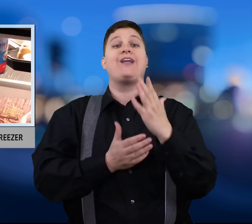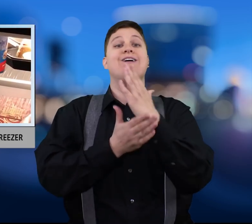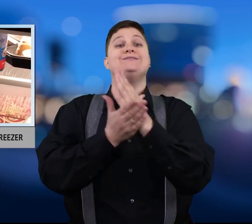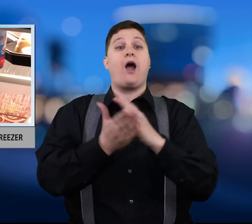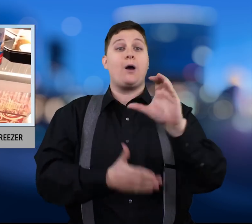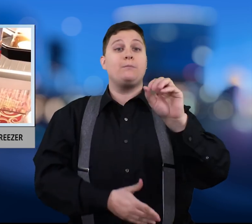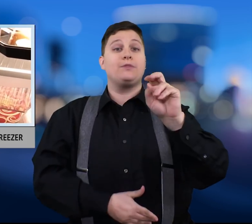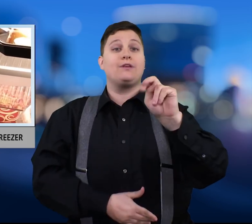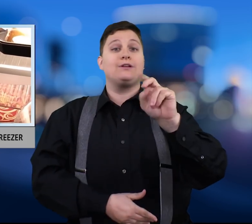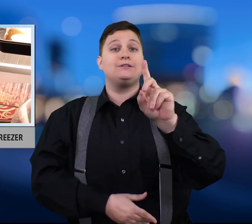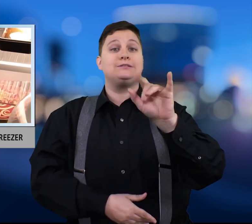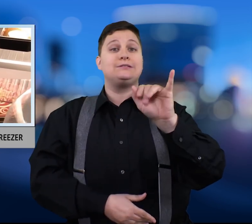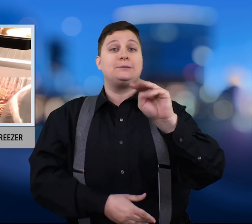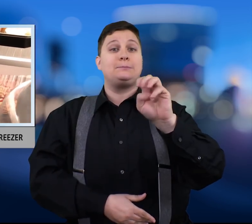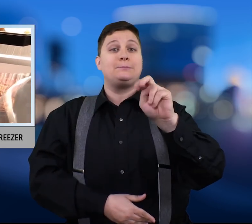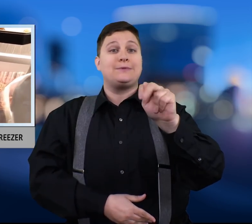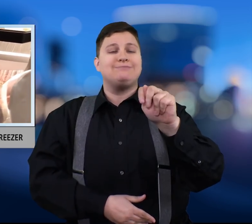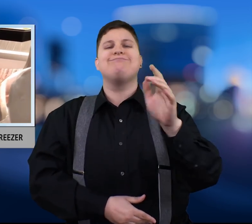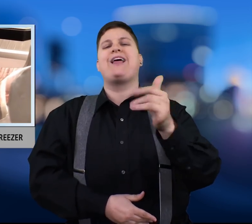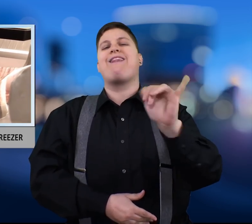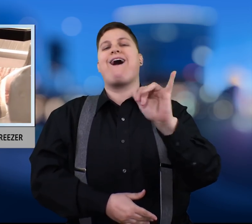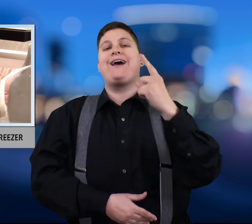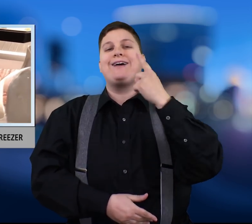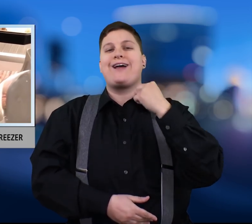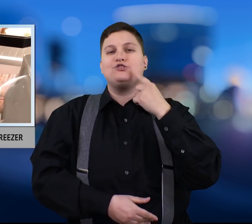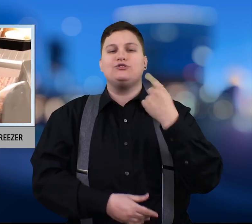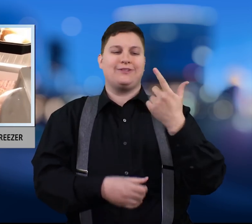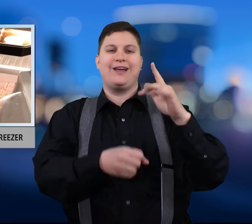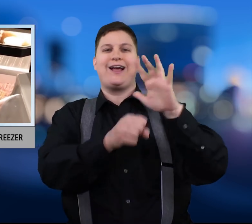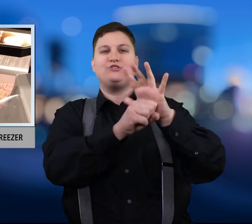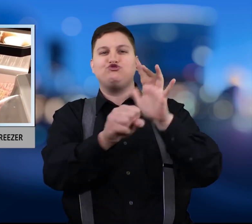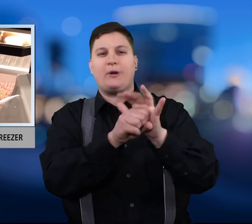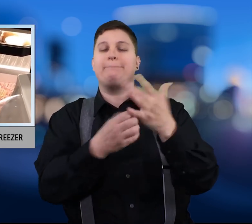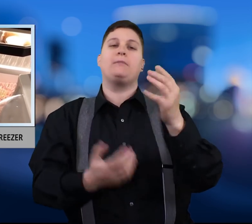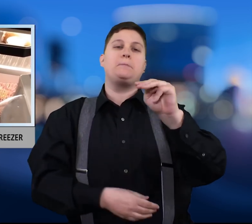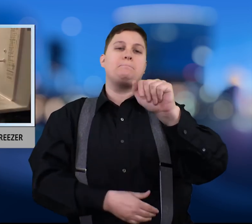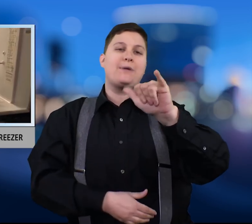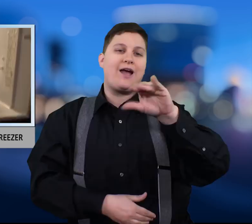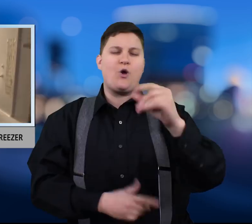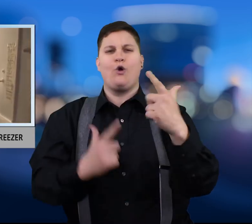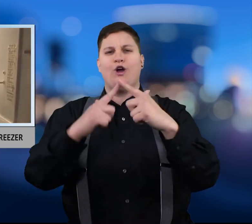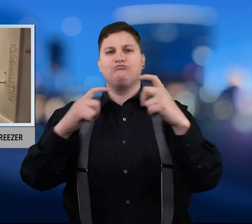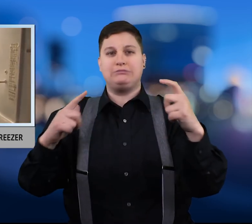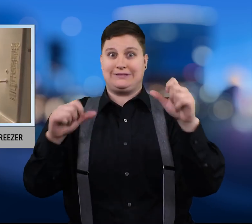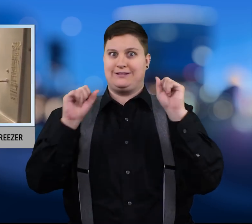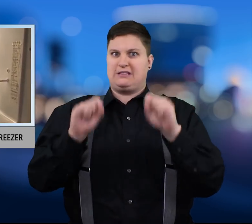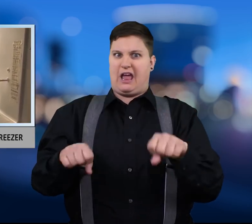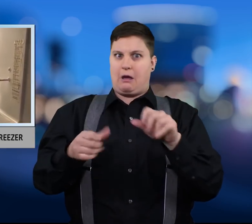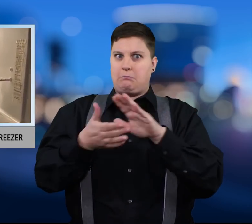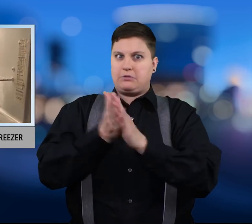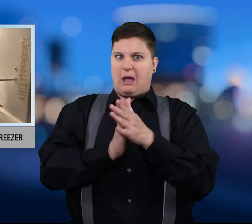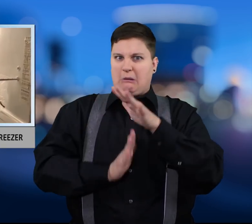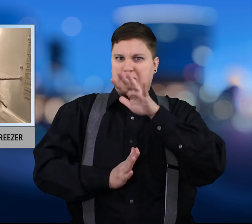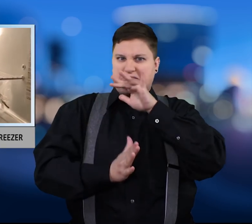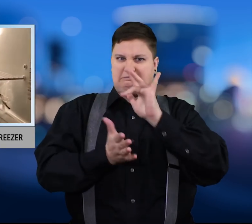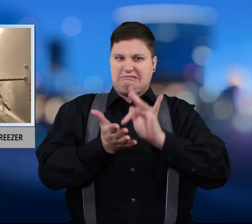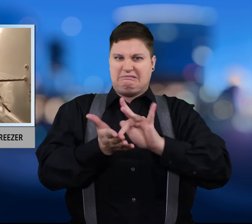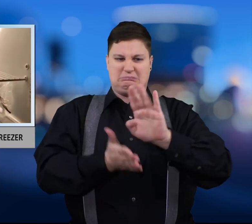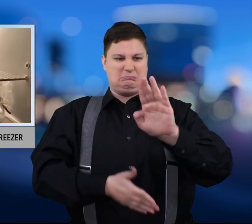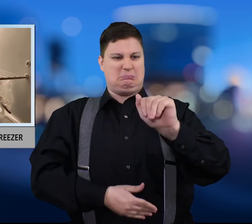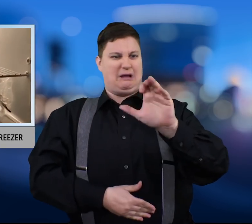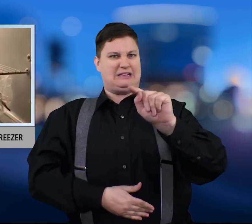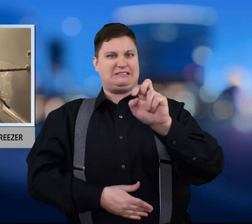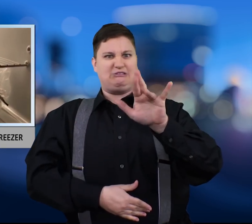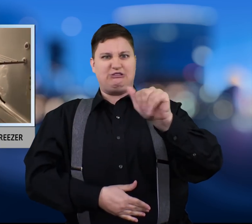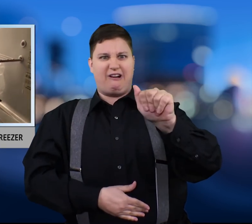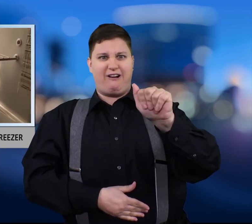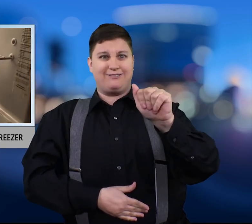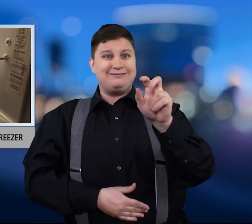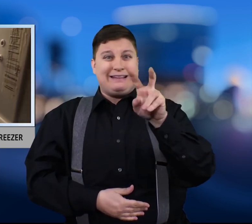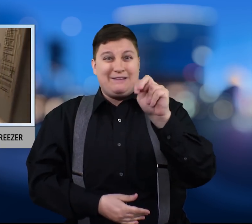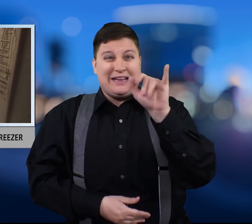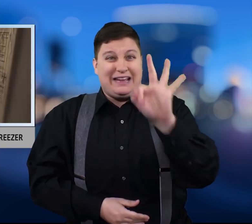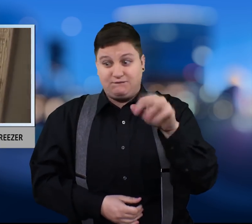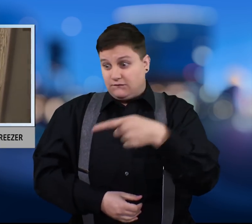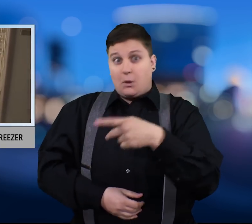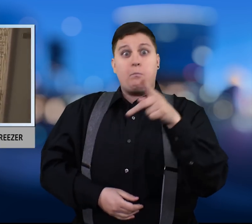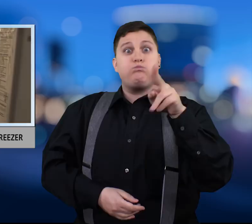Some condiments can even become contaminated with bacteria, even if the product says it